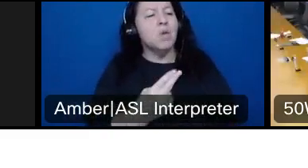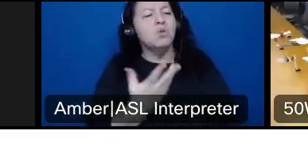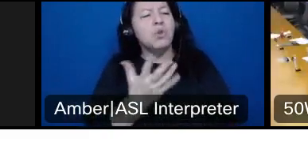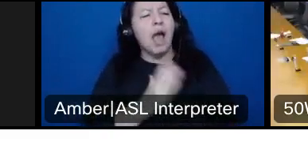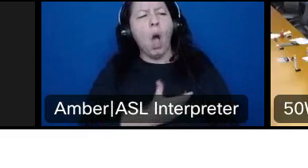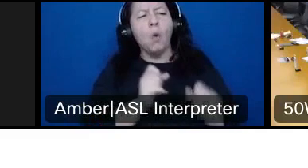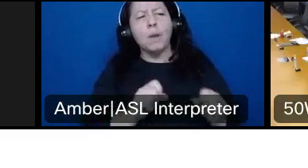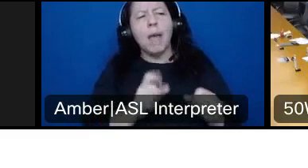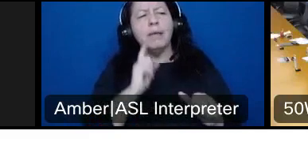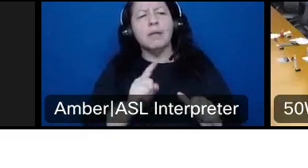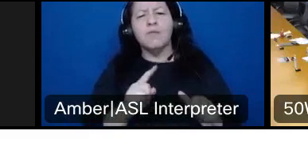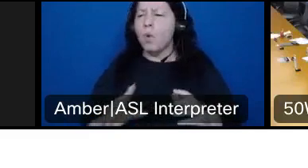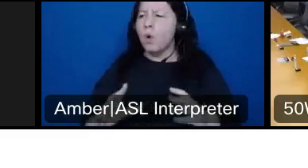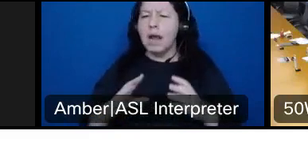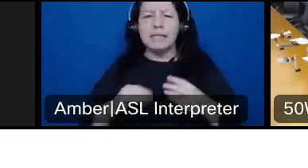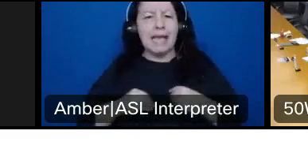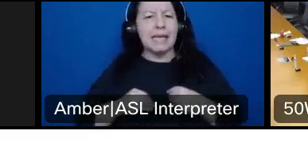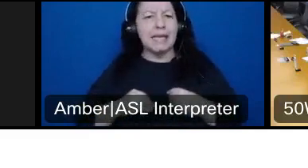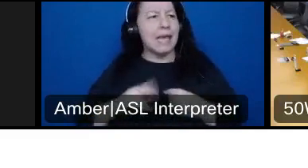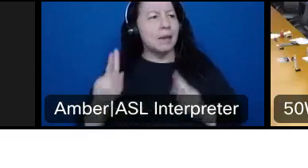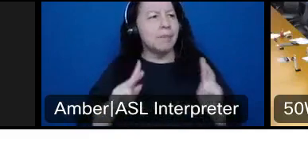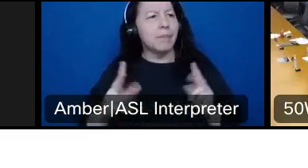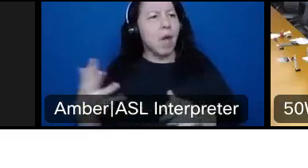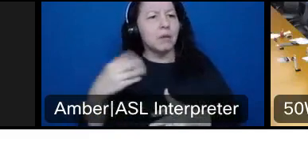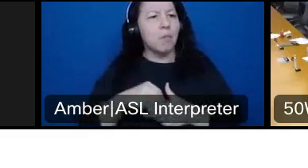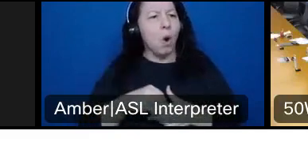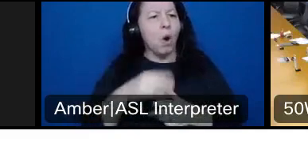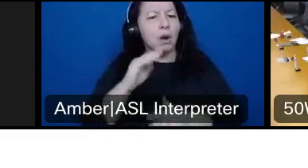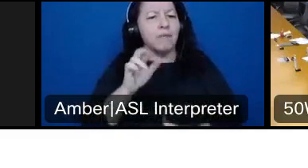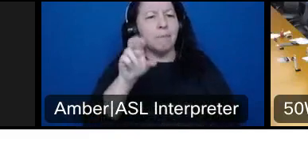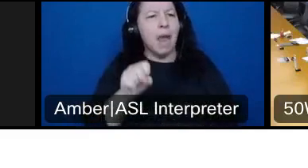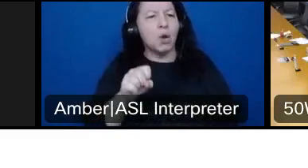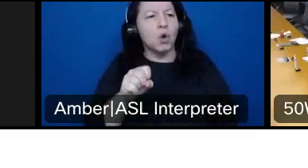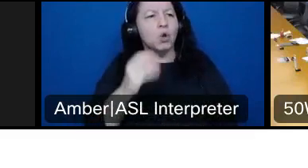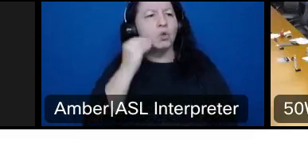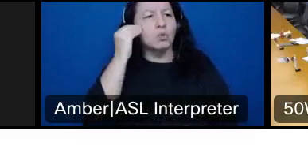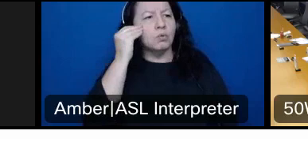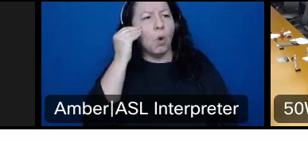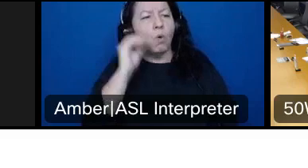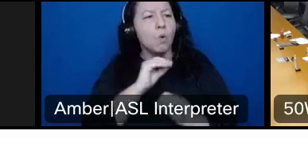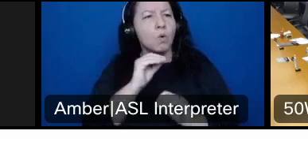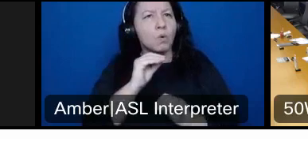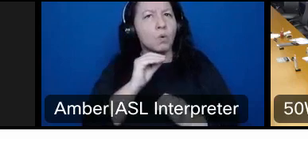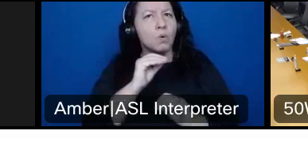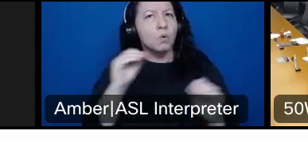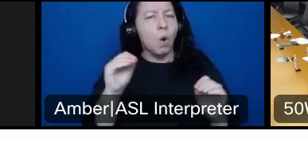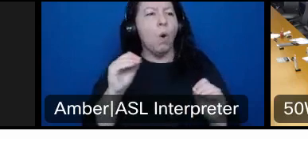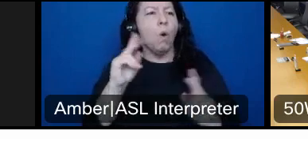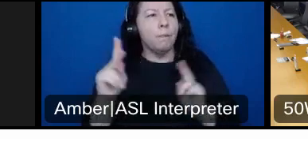Folks as part of the mayors on this initiative so I'm glad you raised that Sally, because it's, it's come up.